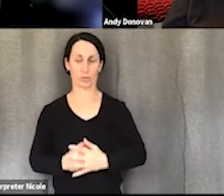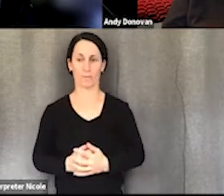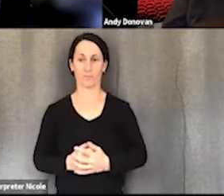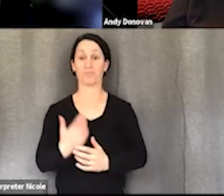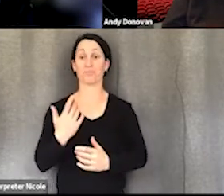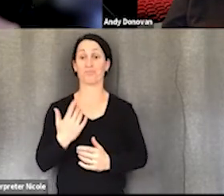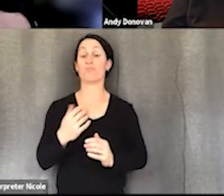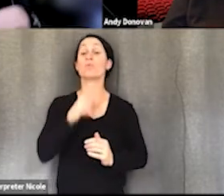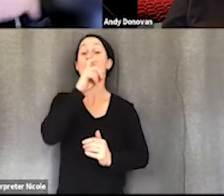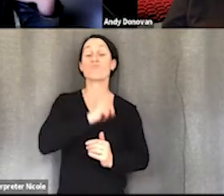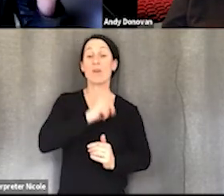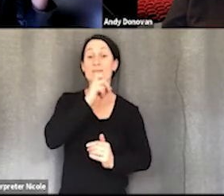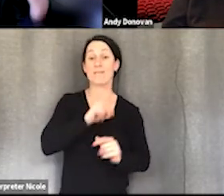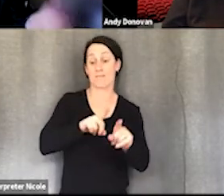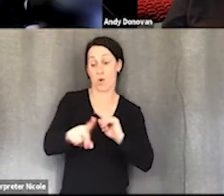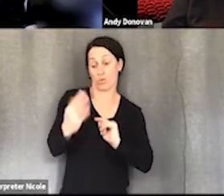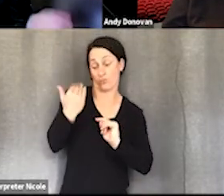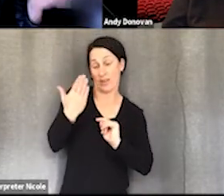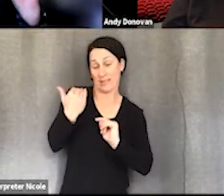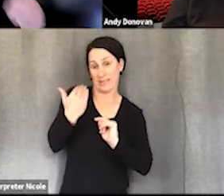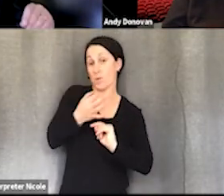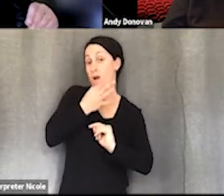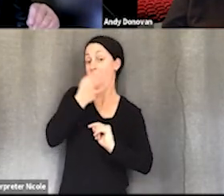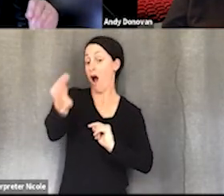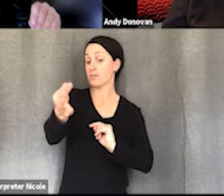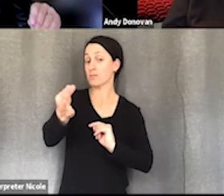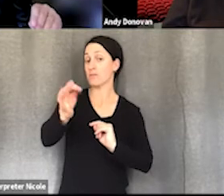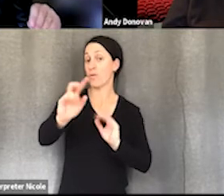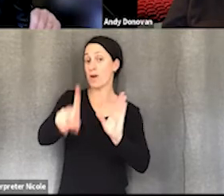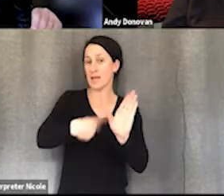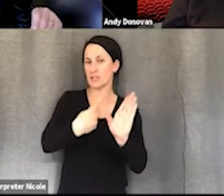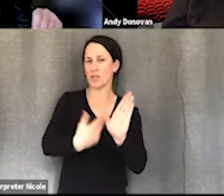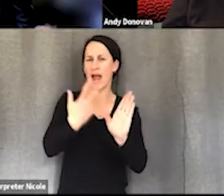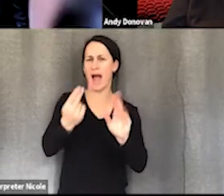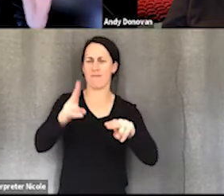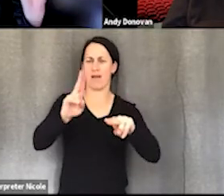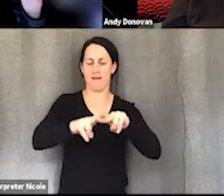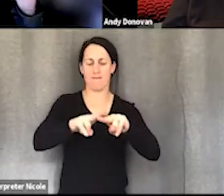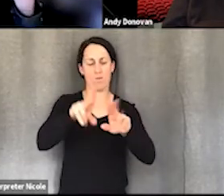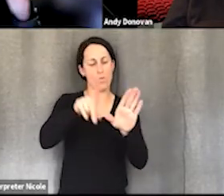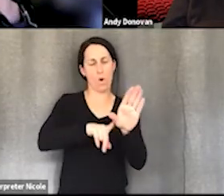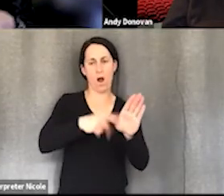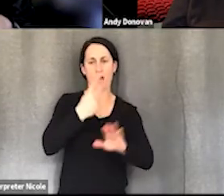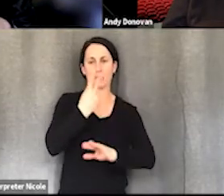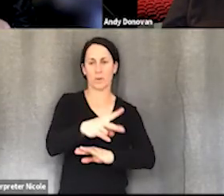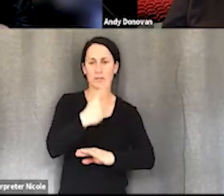results where we asked people about the year ahead so I have called that FY21-22. When we asked it last May we